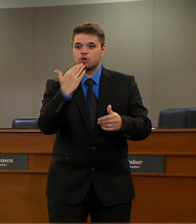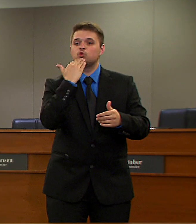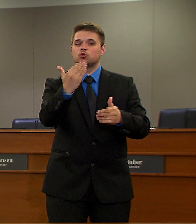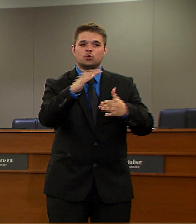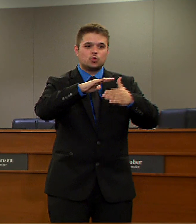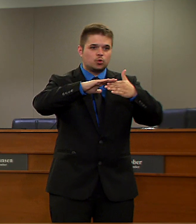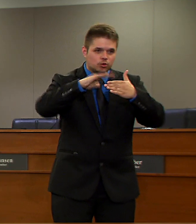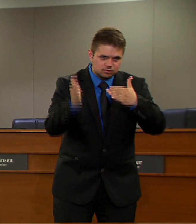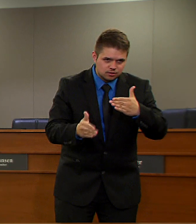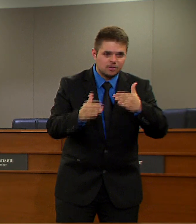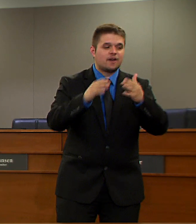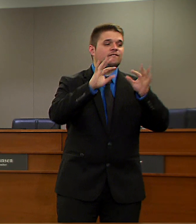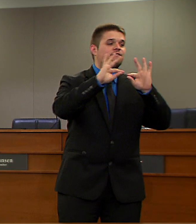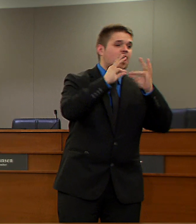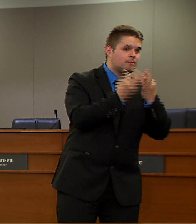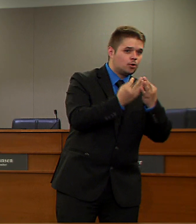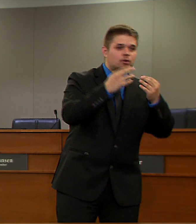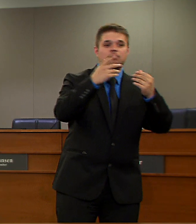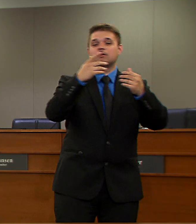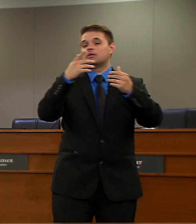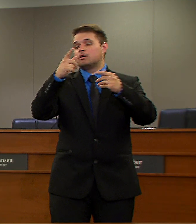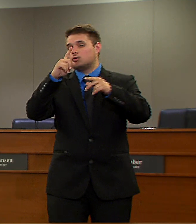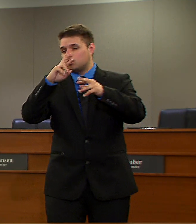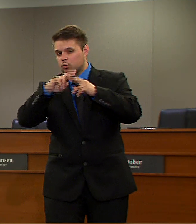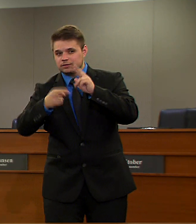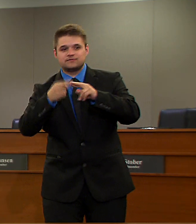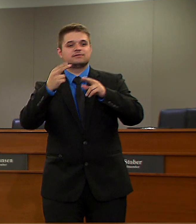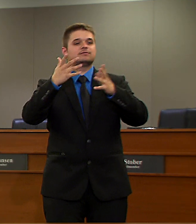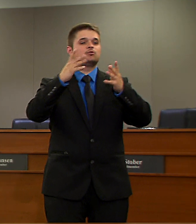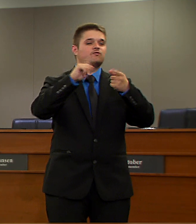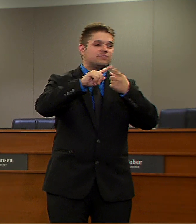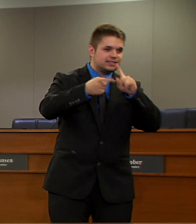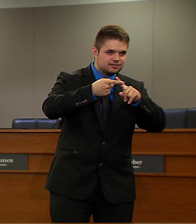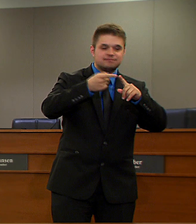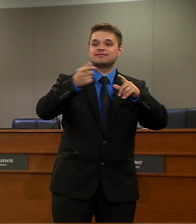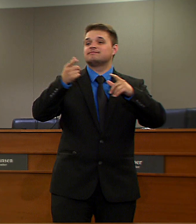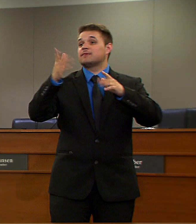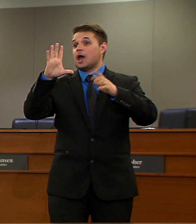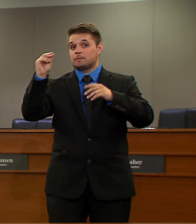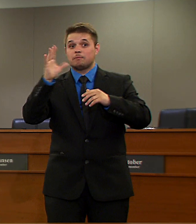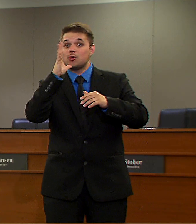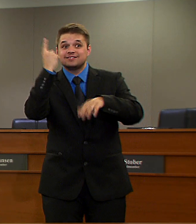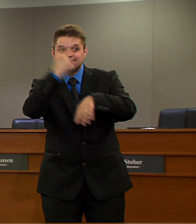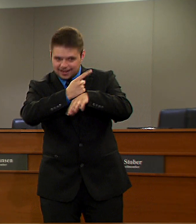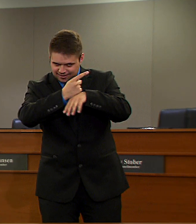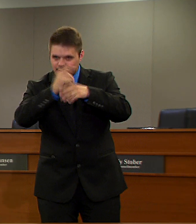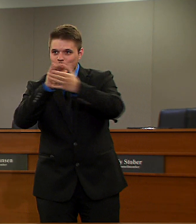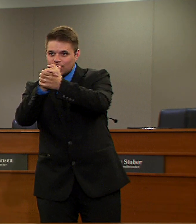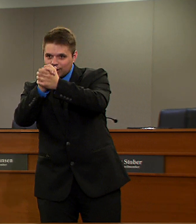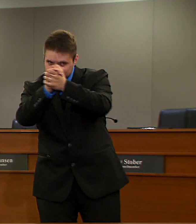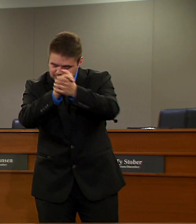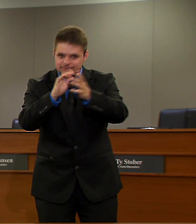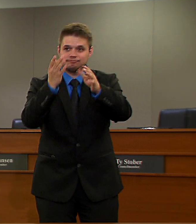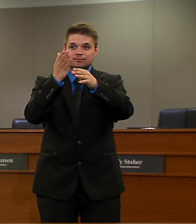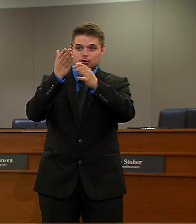Call mom for Mother's Day weekend. Congratulations Mom you made it to 90. Take care.